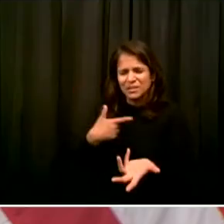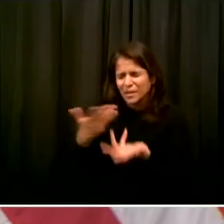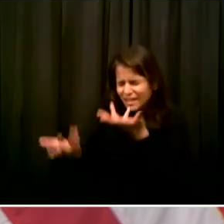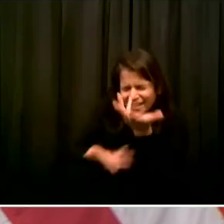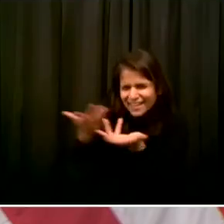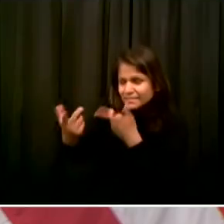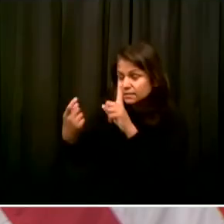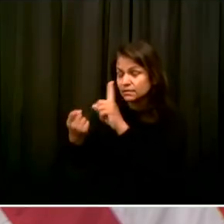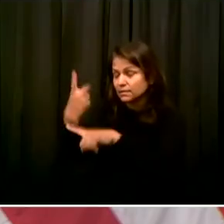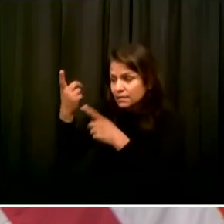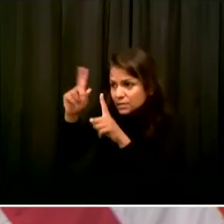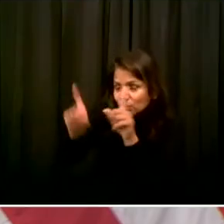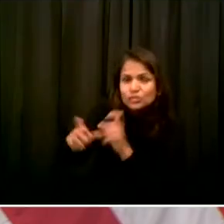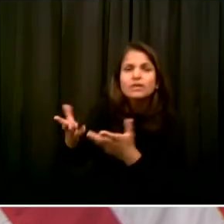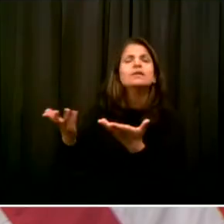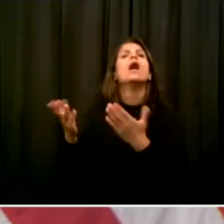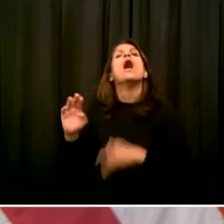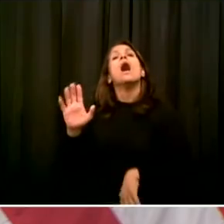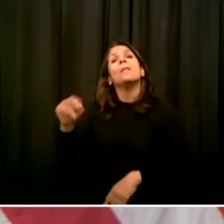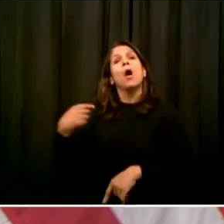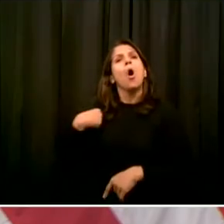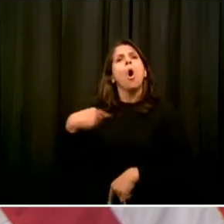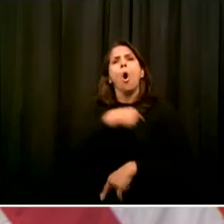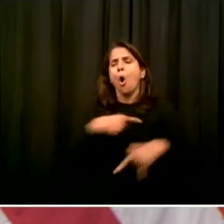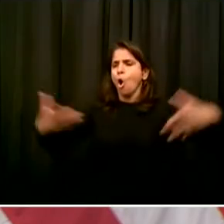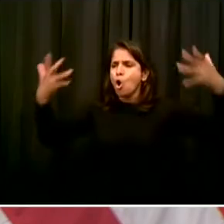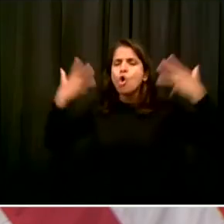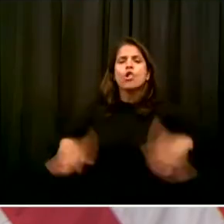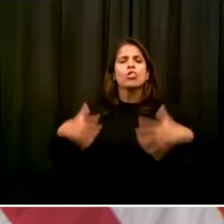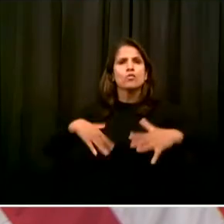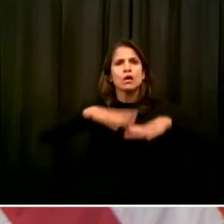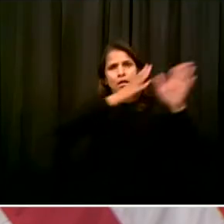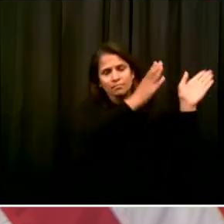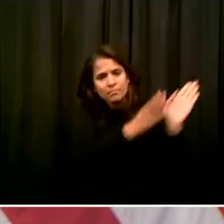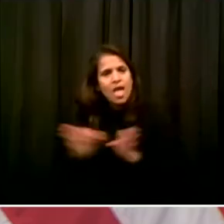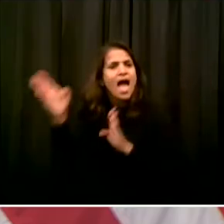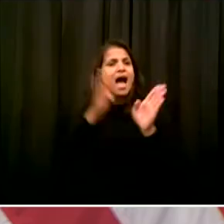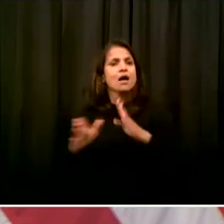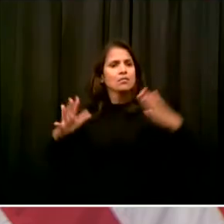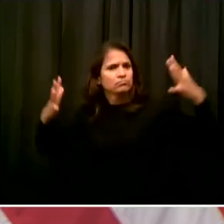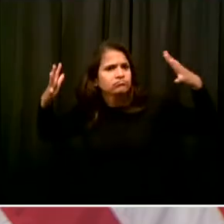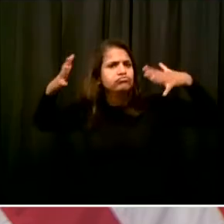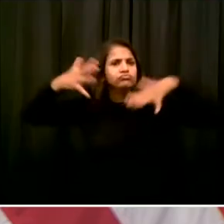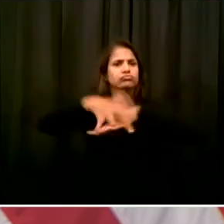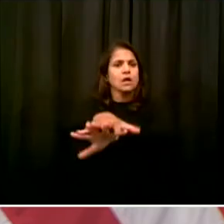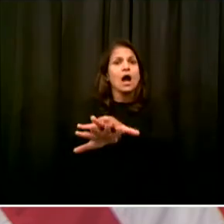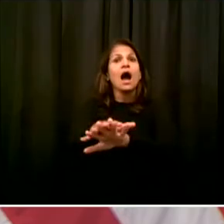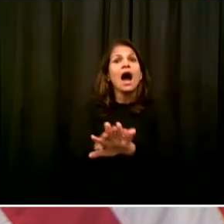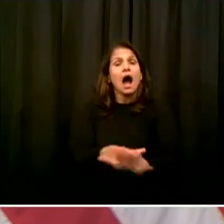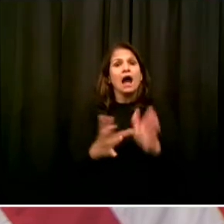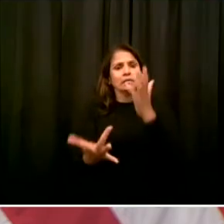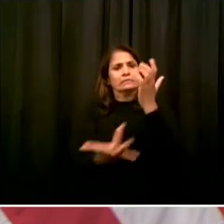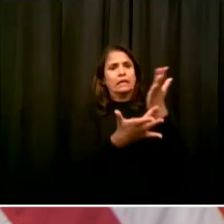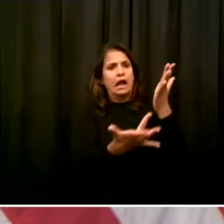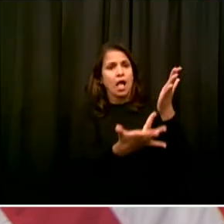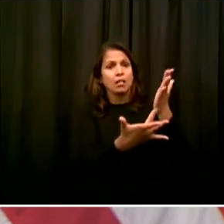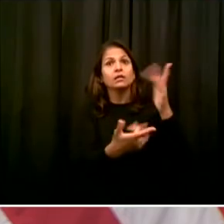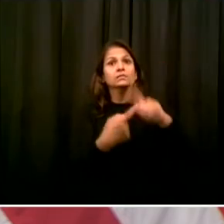I DON'T KNOW WHERE YOU GOT YOUR INFORMATION IT IS NOT ACCURATE.